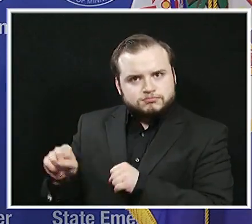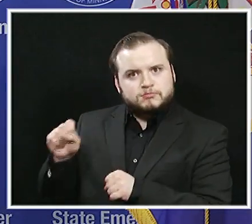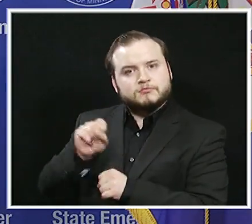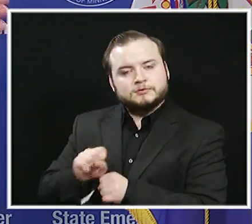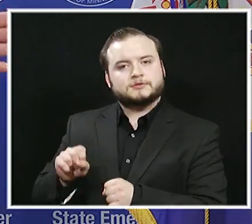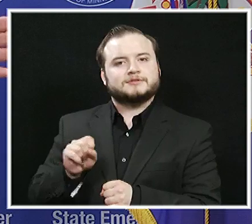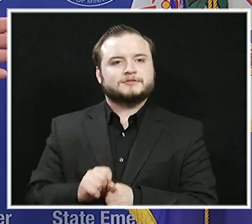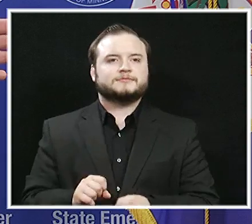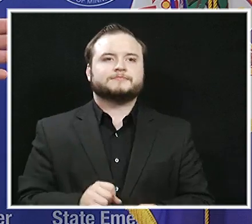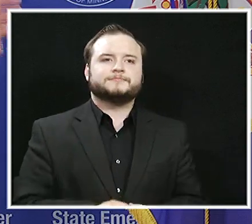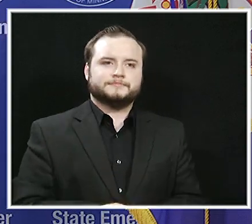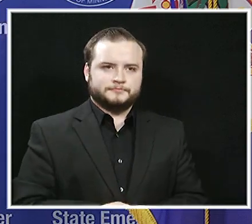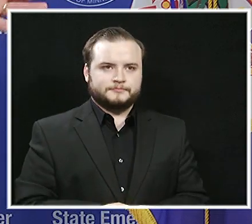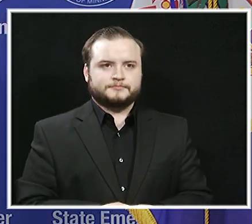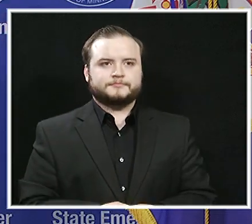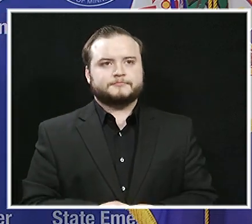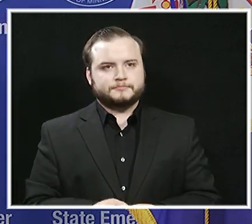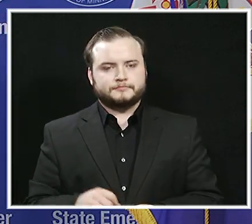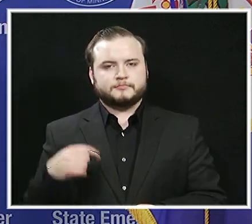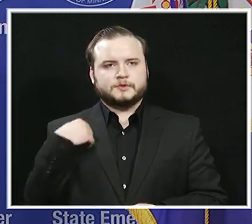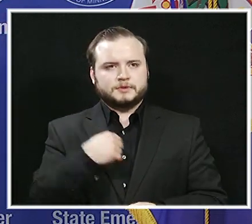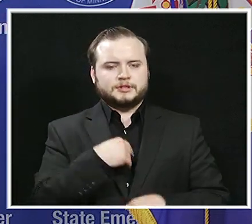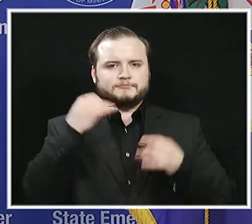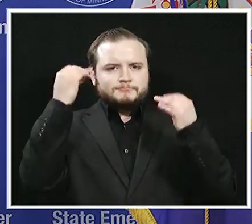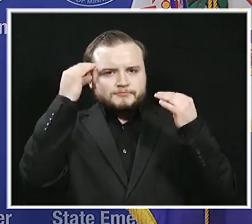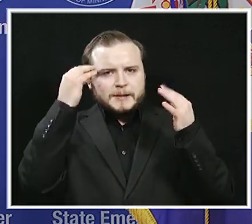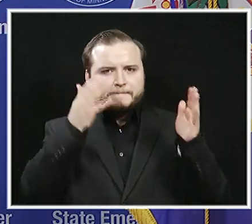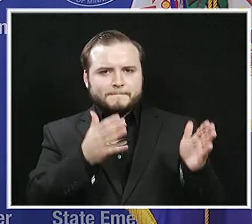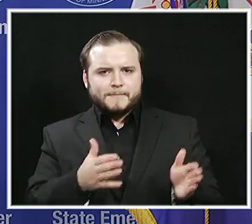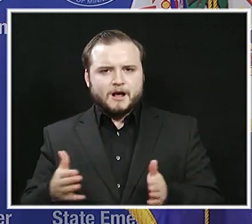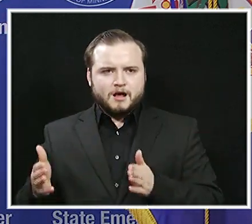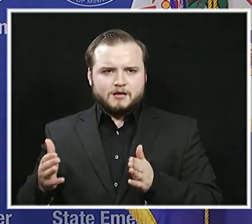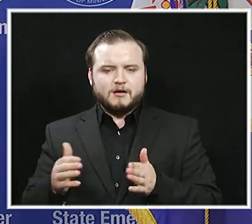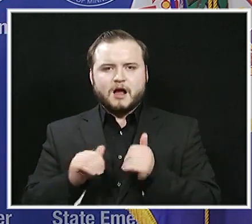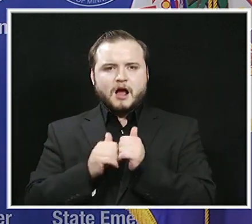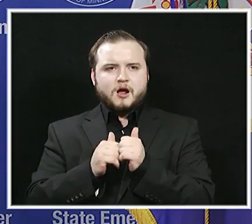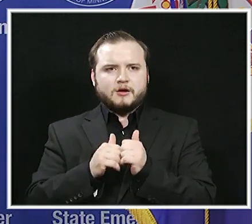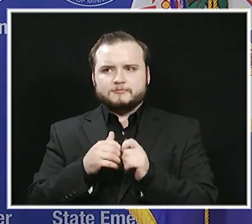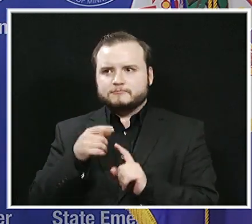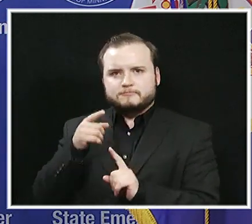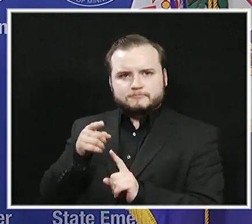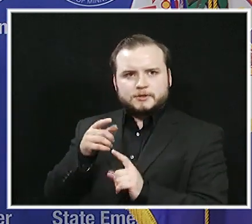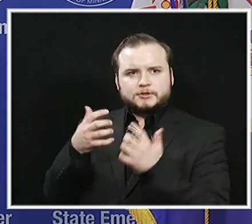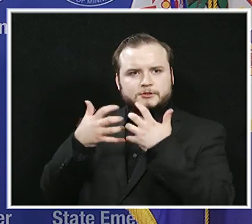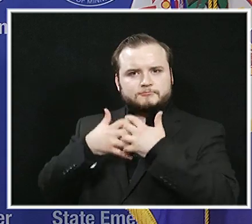legislature. It was weeks before this when we already gathered, started thinking of a plan and put money into the